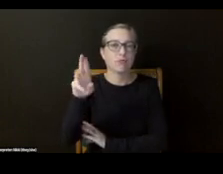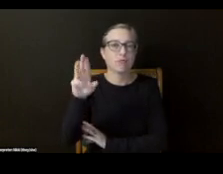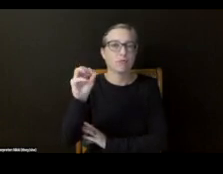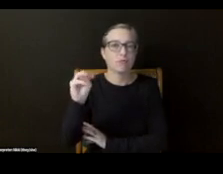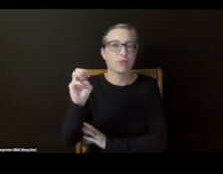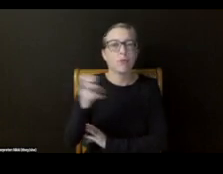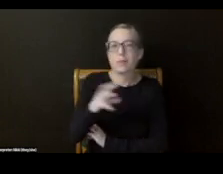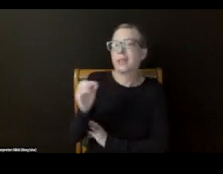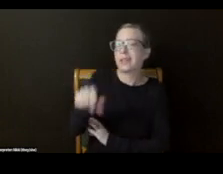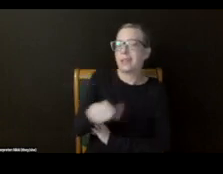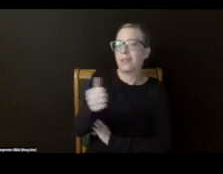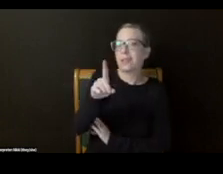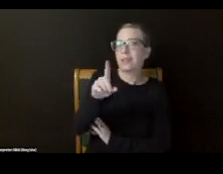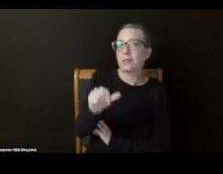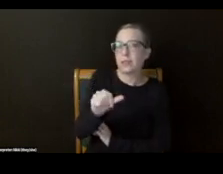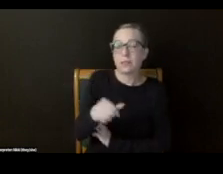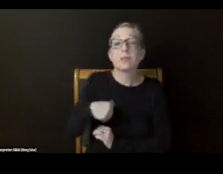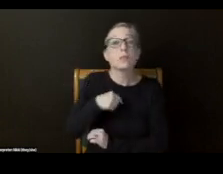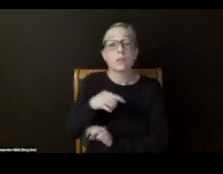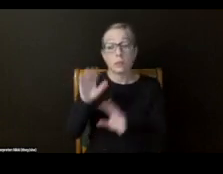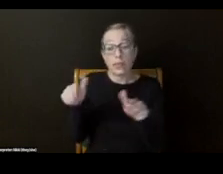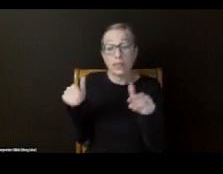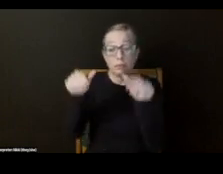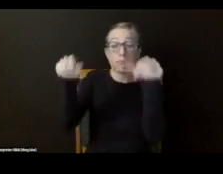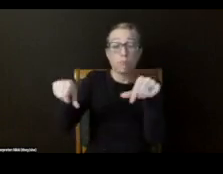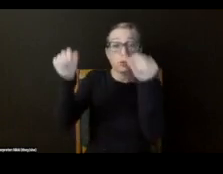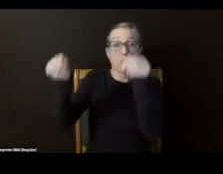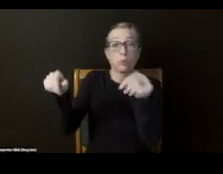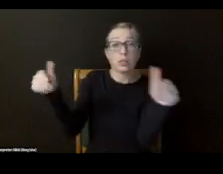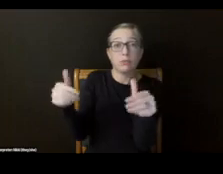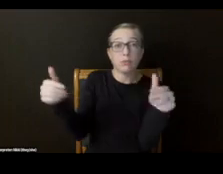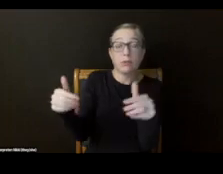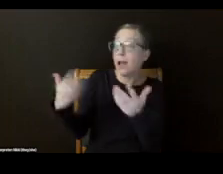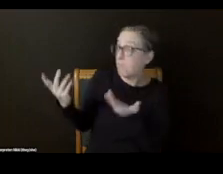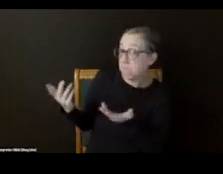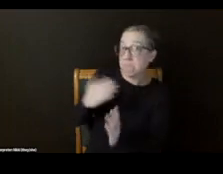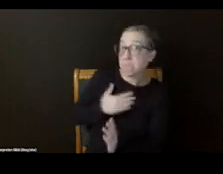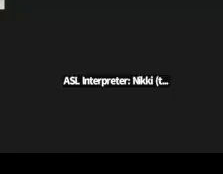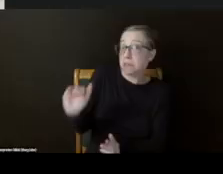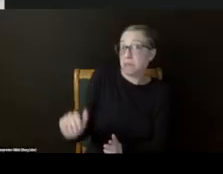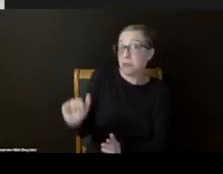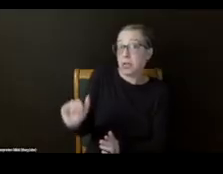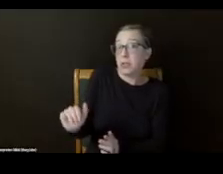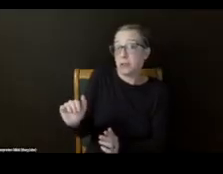hey Mina's going to school A and she'll be entering